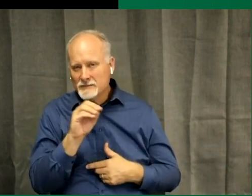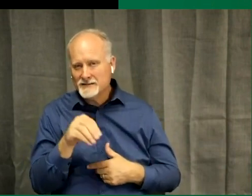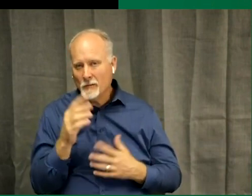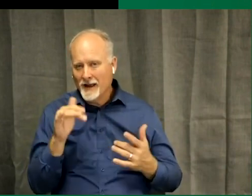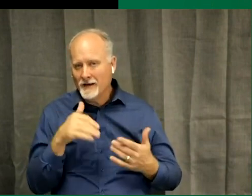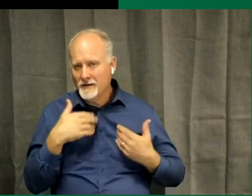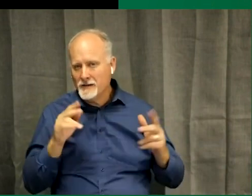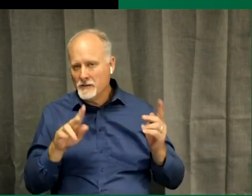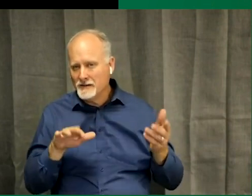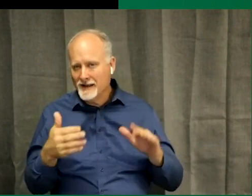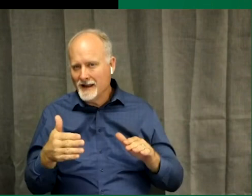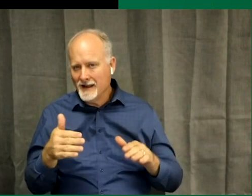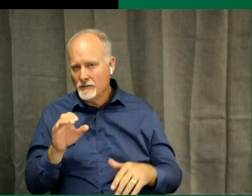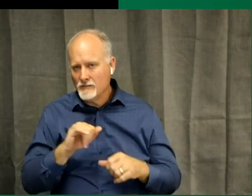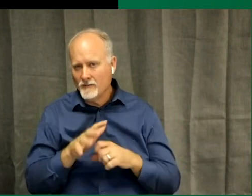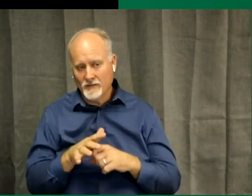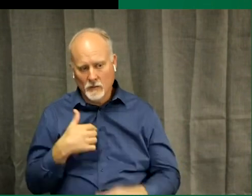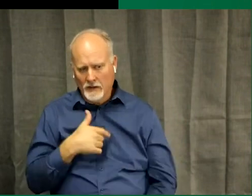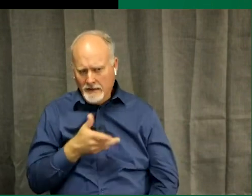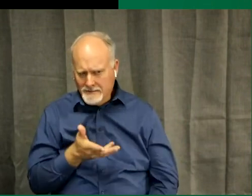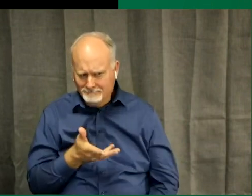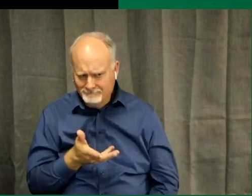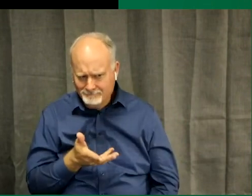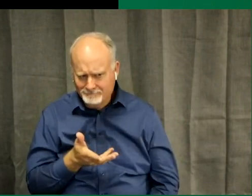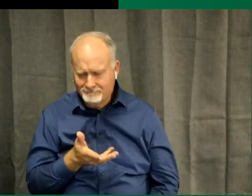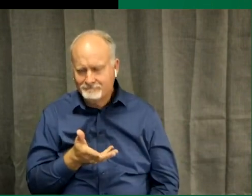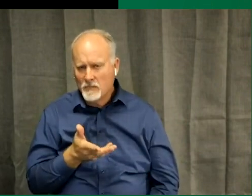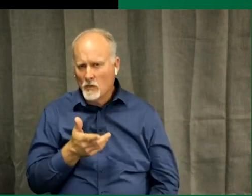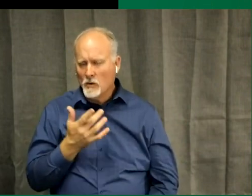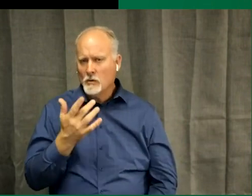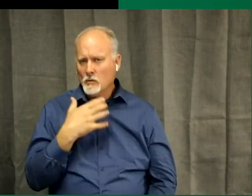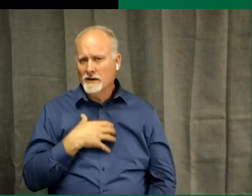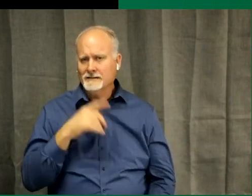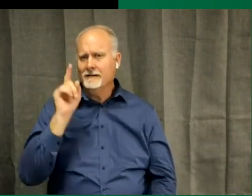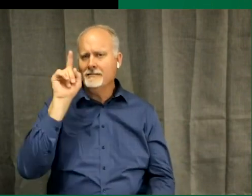covid we really like that number to be higher we like to be able to tell people what what explains